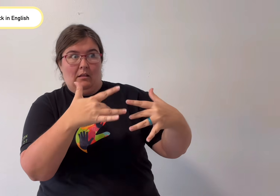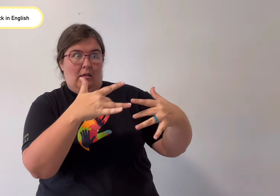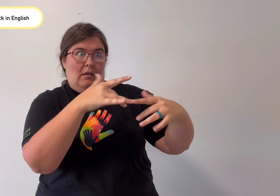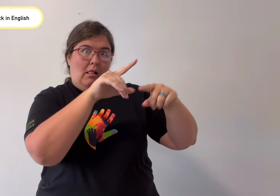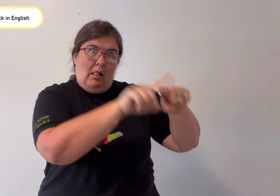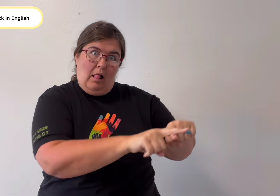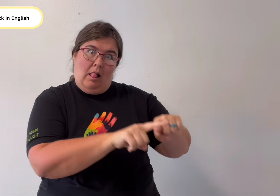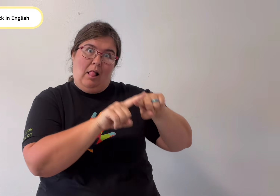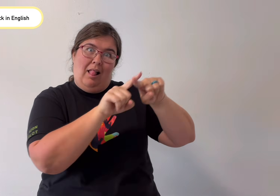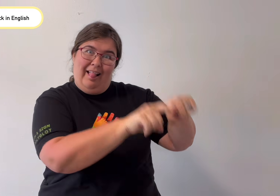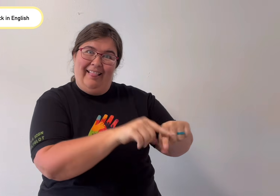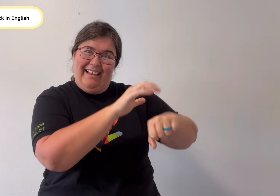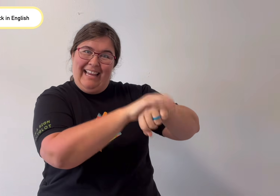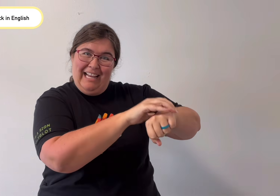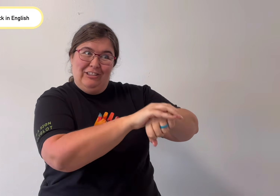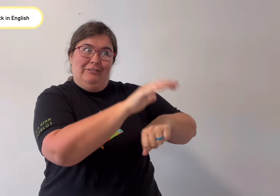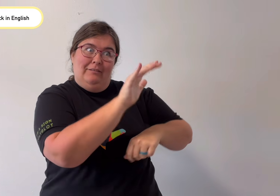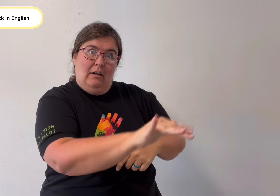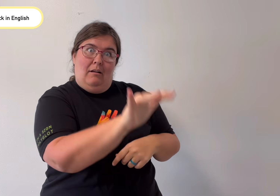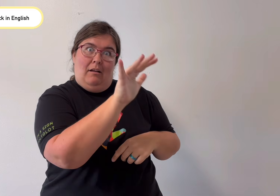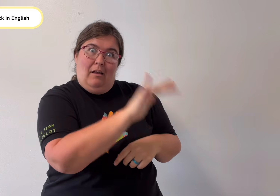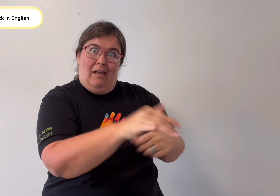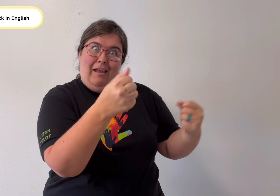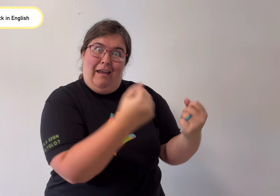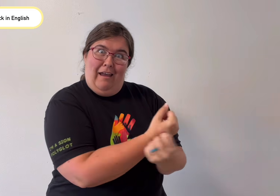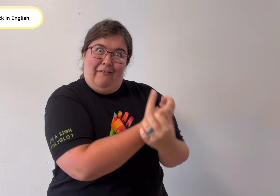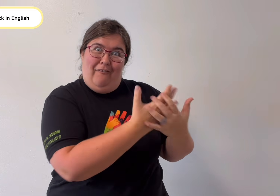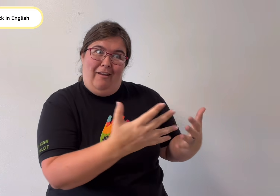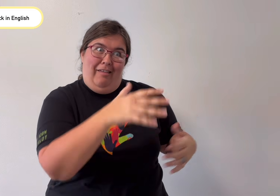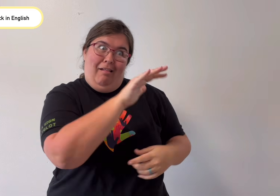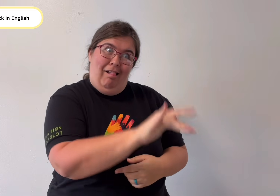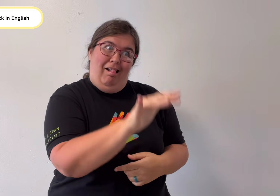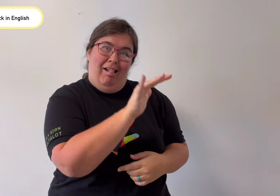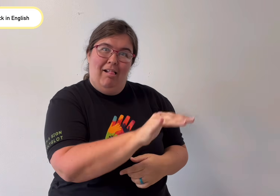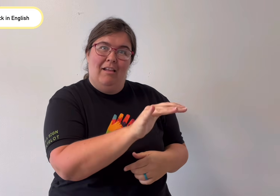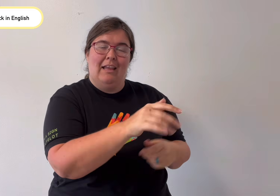They're typically very over-reliant on English and very reliant on fingerspelling English words